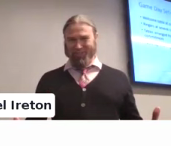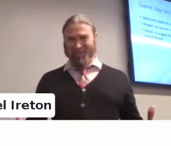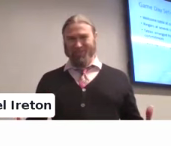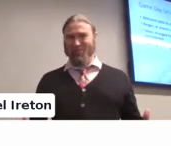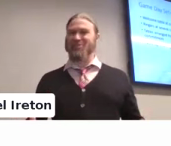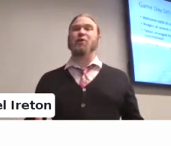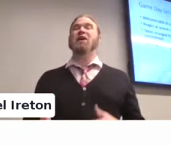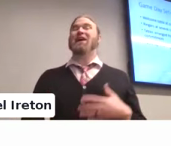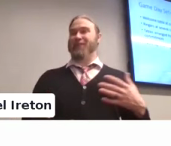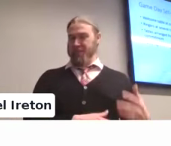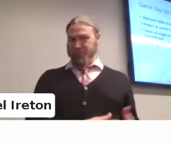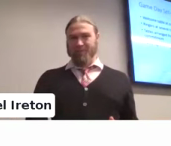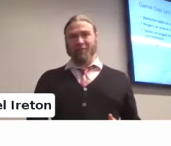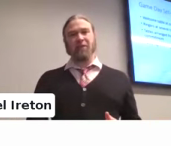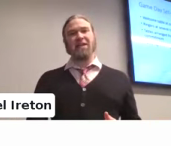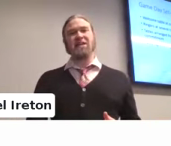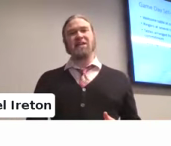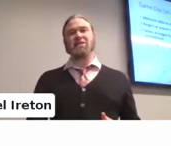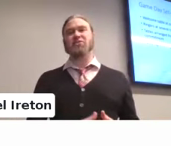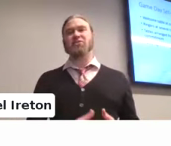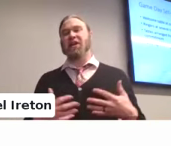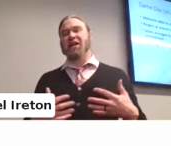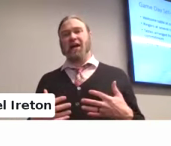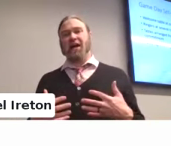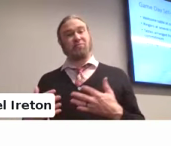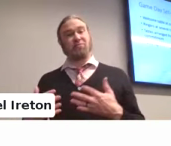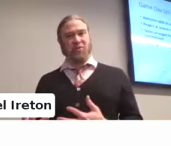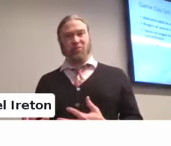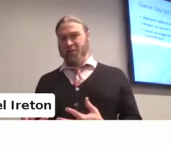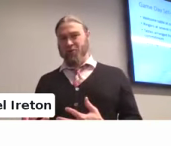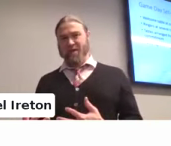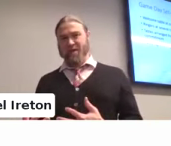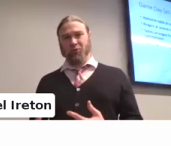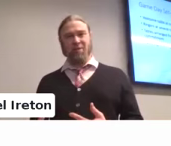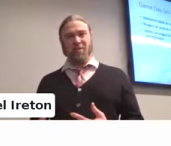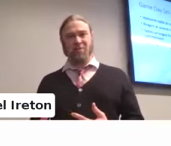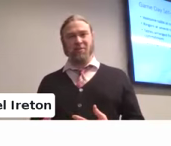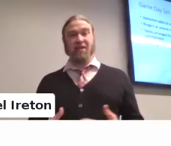I would think on age average day our a couple thousand on a typical day. We did place ringers at several tables.